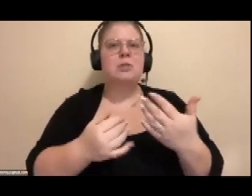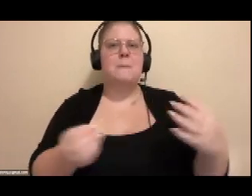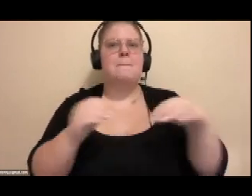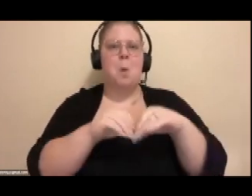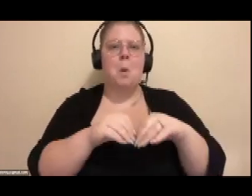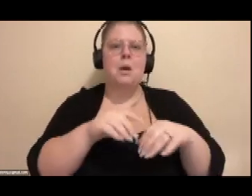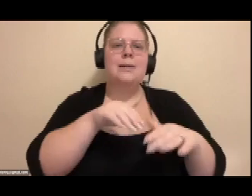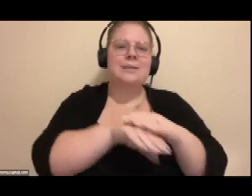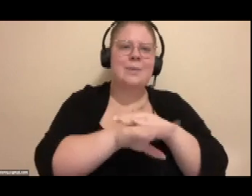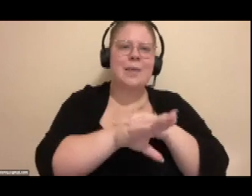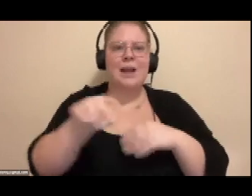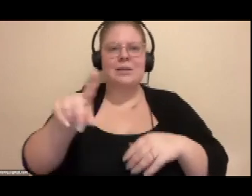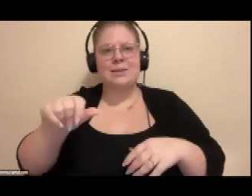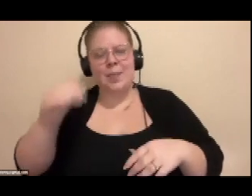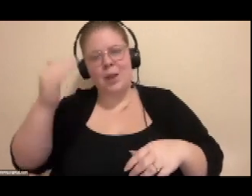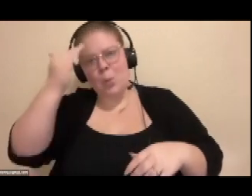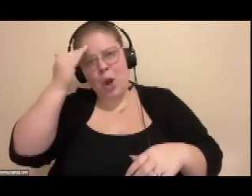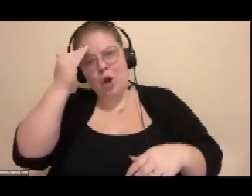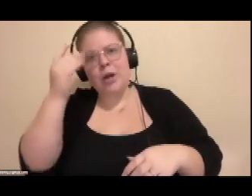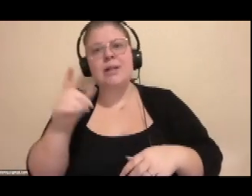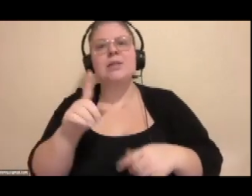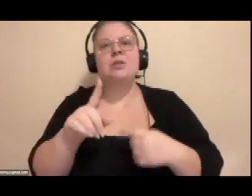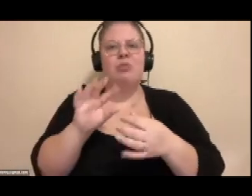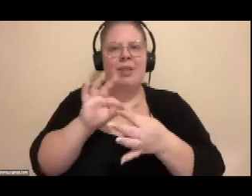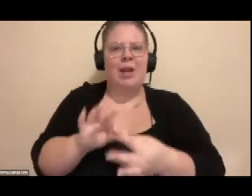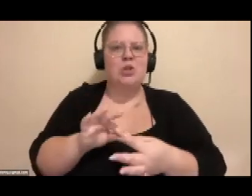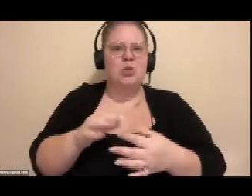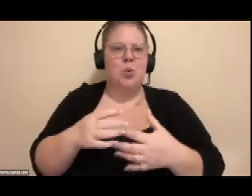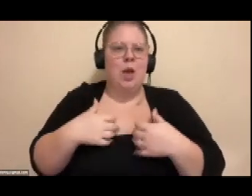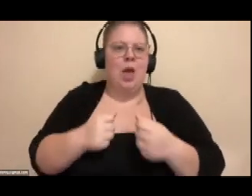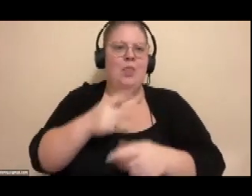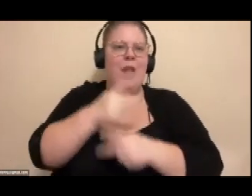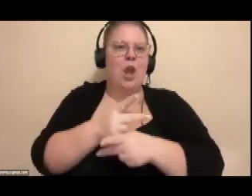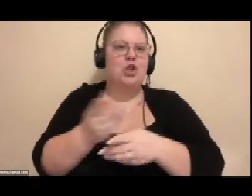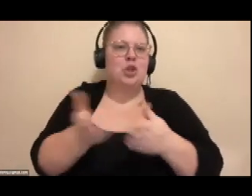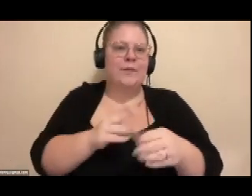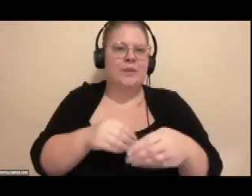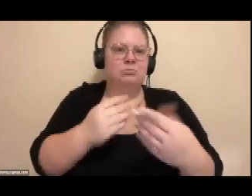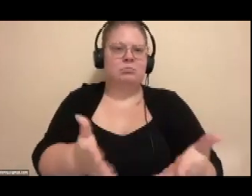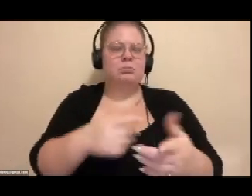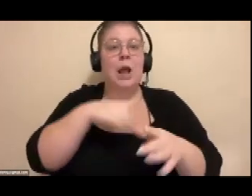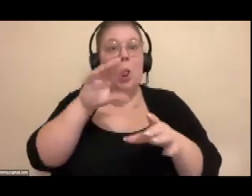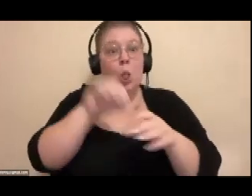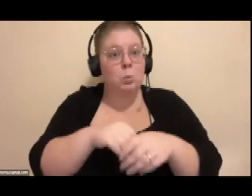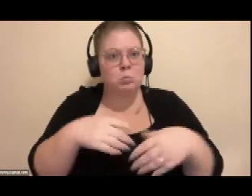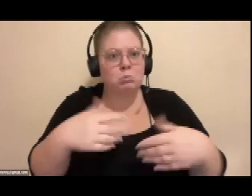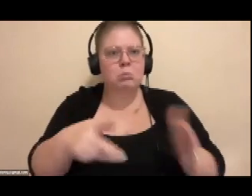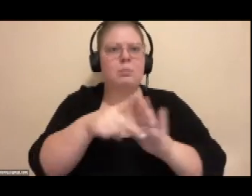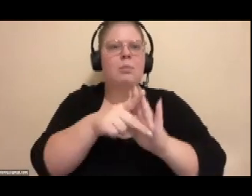in the delivery of healthcare services, including policy advocacy and impact litigation.